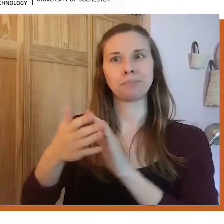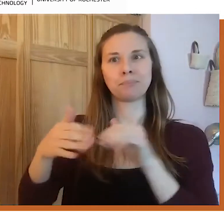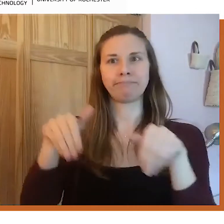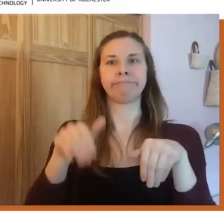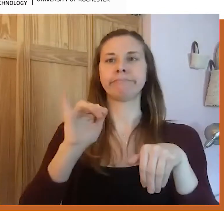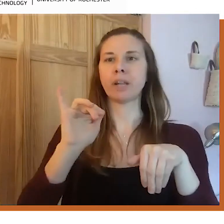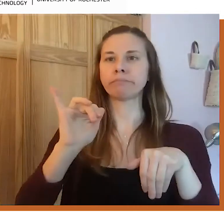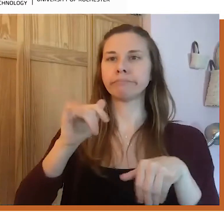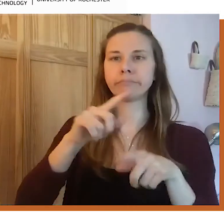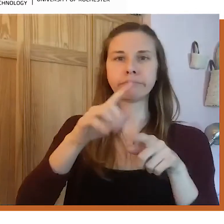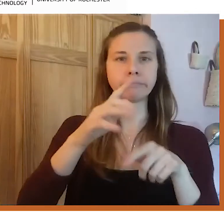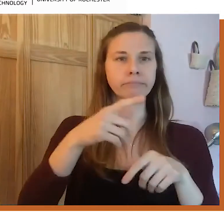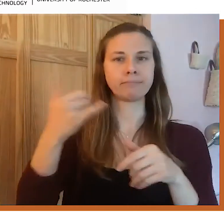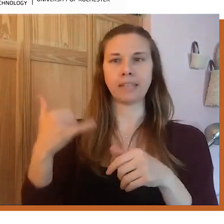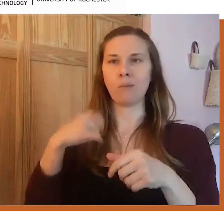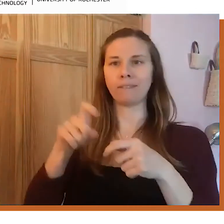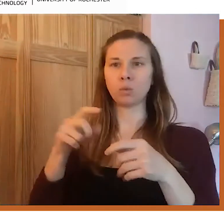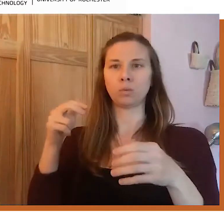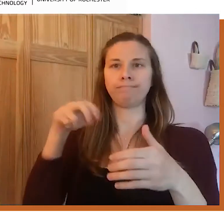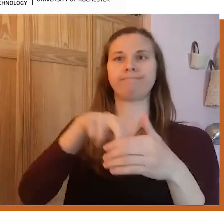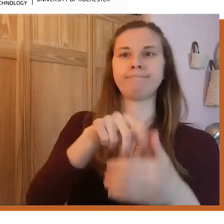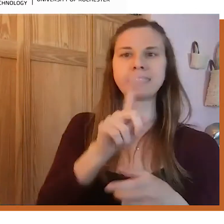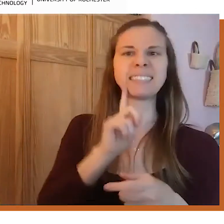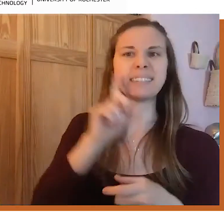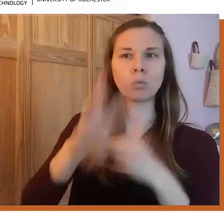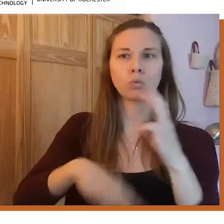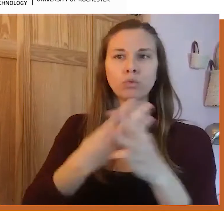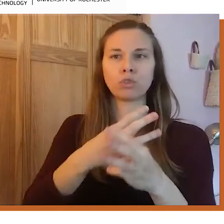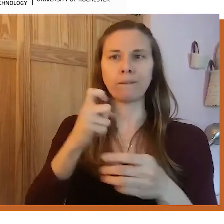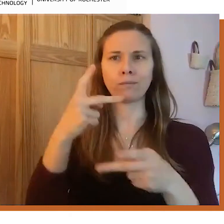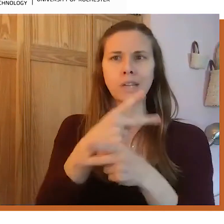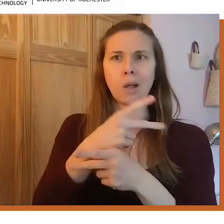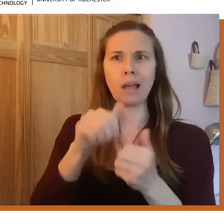they have this experience at Deaf Strong Hospital. We put them in the Deaf world, and they have to figure out